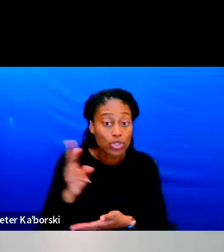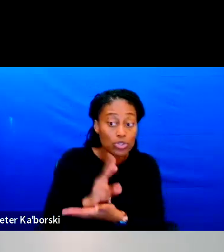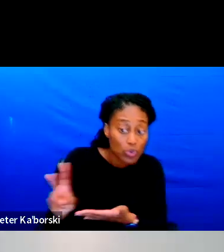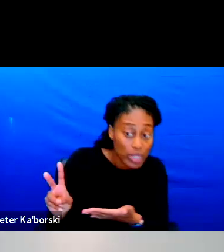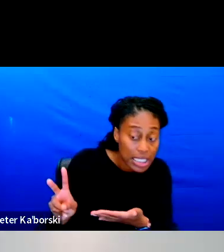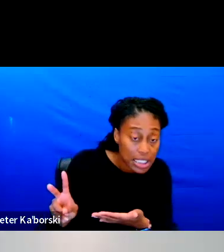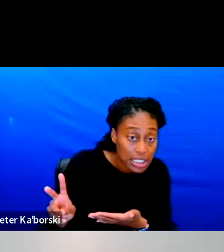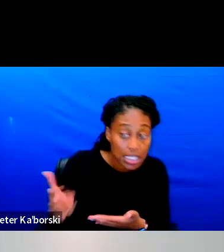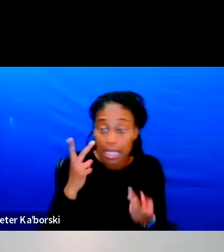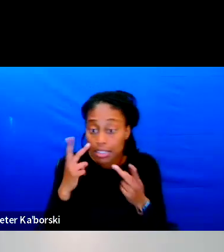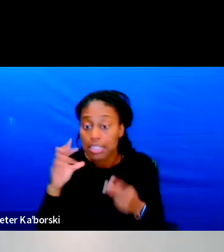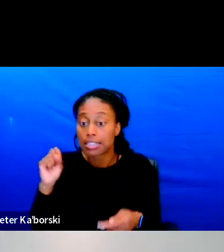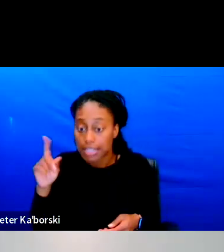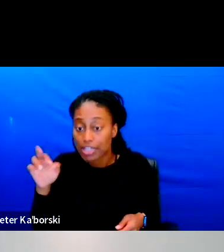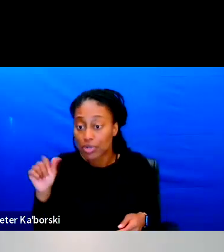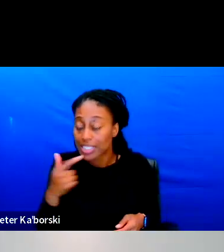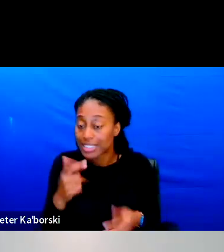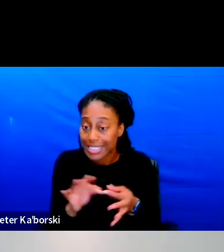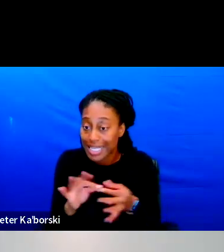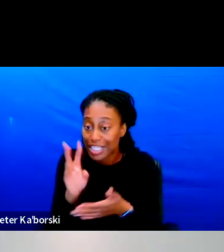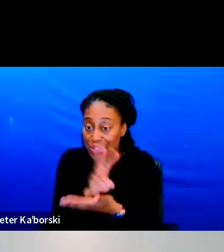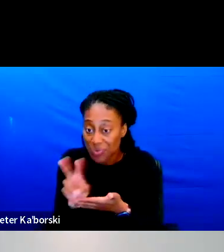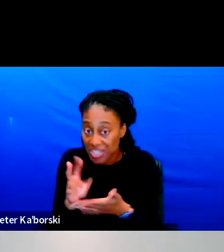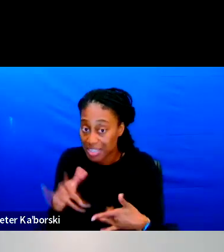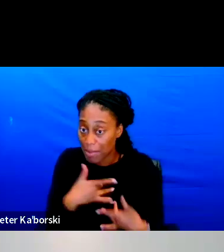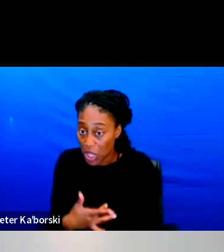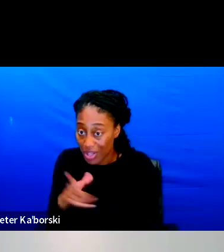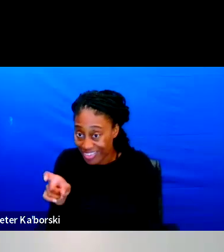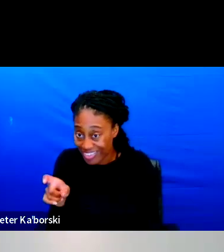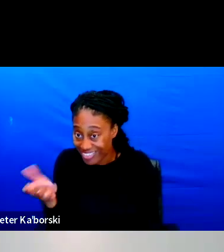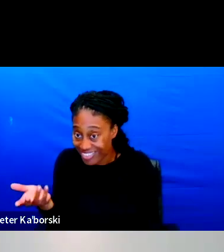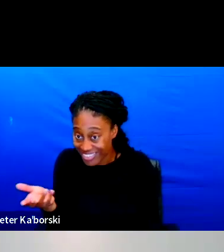Adam Ayers w/ APRIL: I see, Sandra said. 2 weeks. Is that typical? Adam Ayers w/ APRIL: Great!